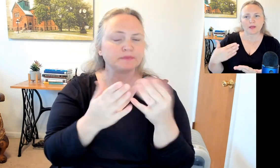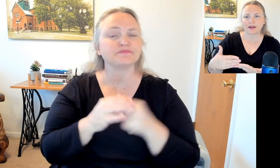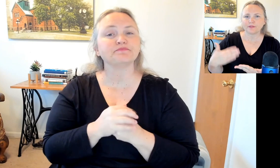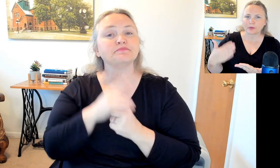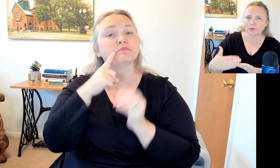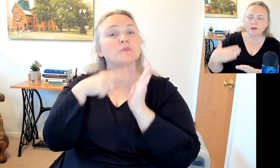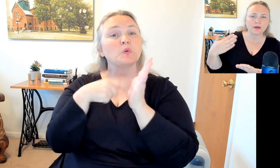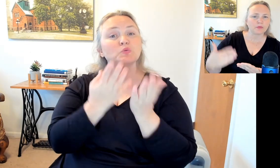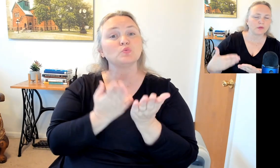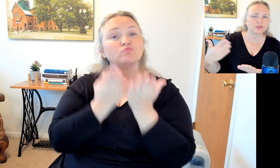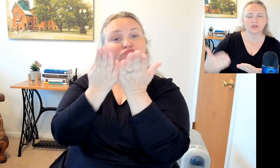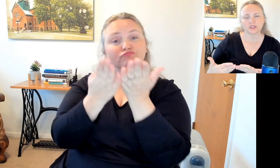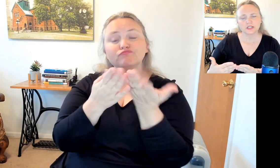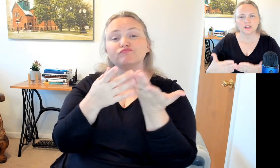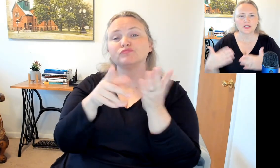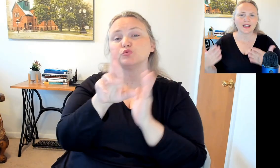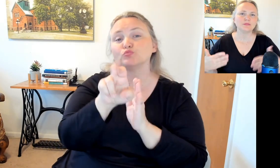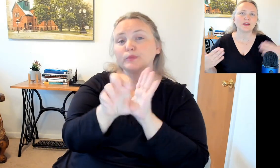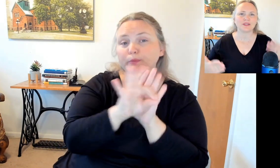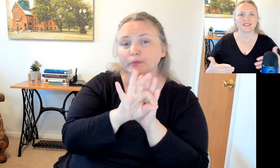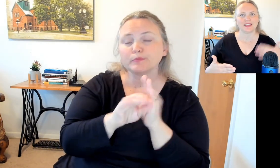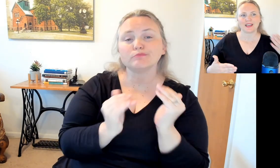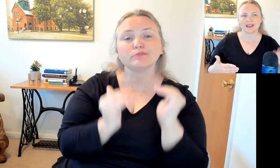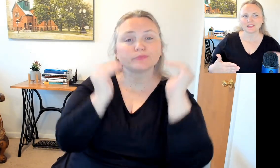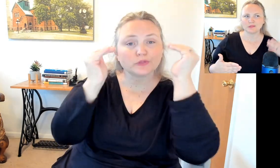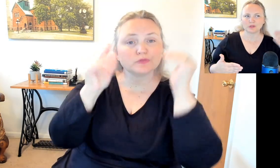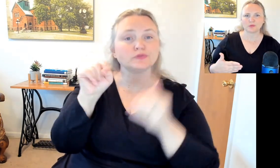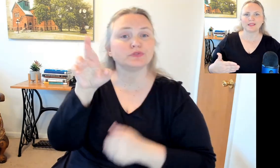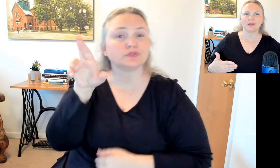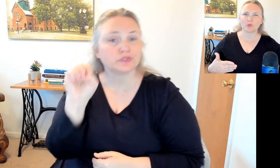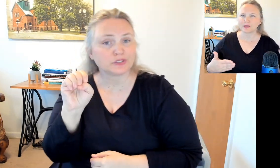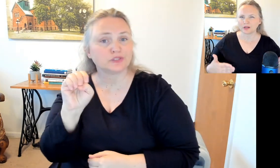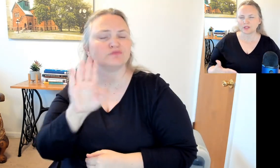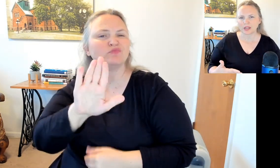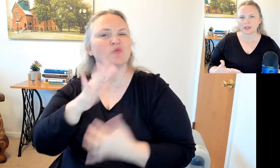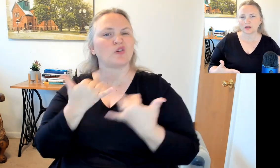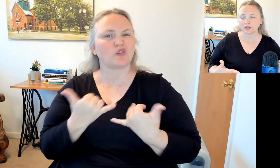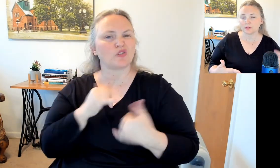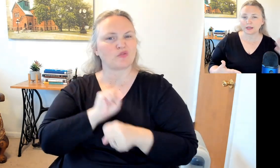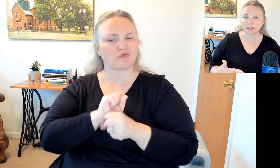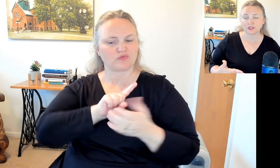applying for reappointment promotion or tenure They need to be able to see a connection between the work that you're saying that you're doing in your